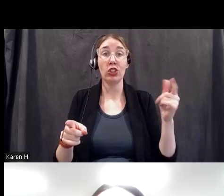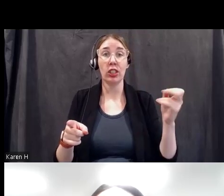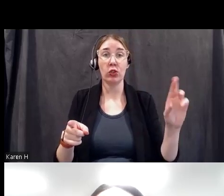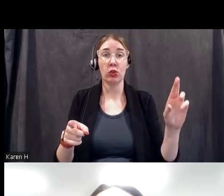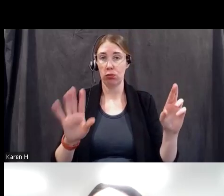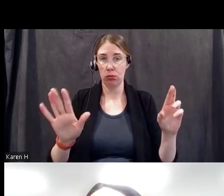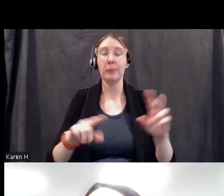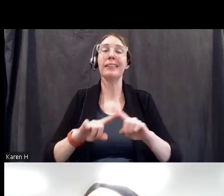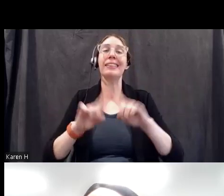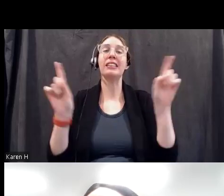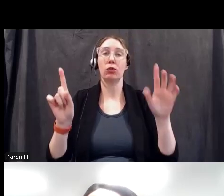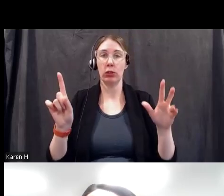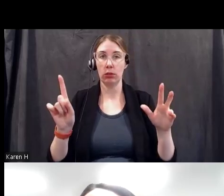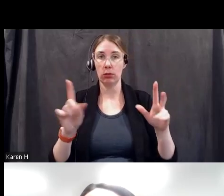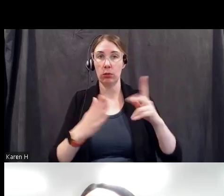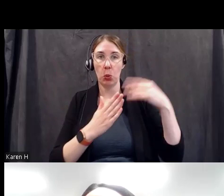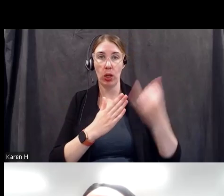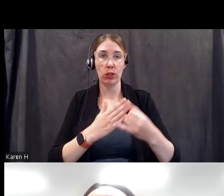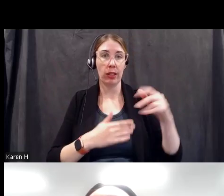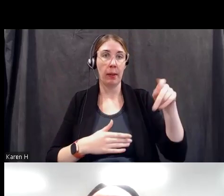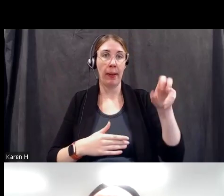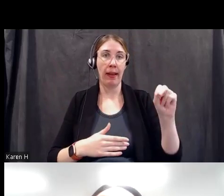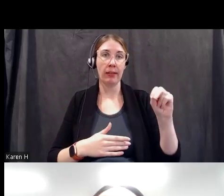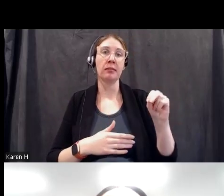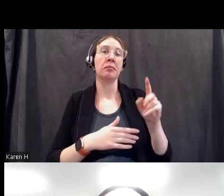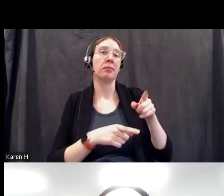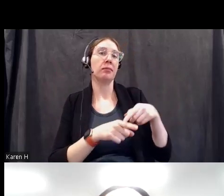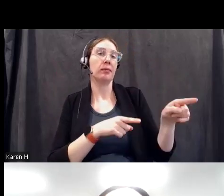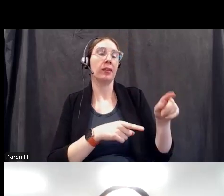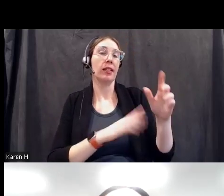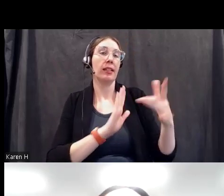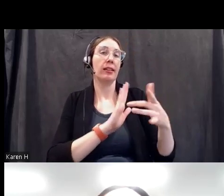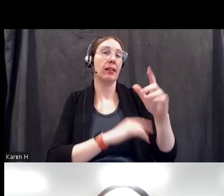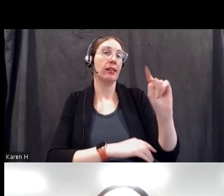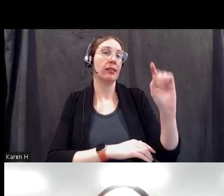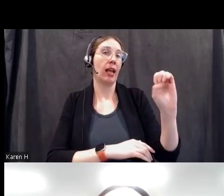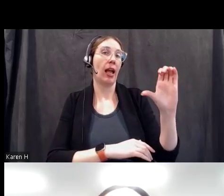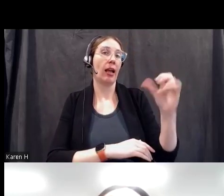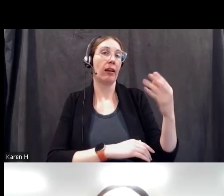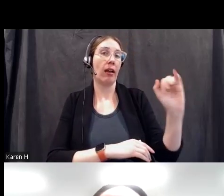buddies in Pennsylvania at tech owl. Here's Tom from tech owl.